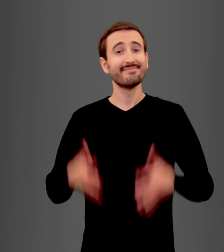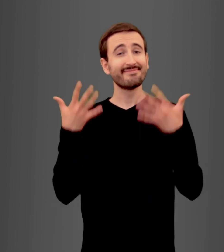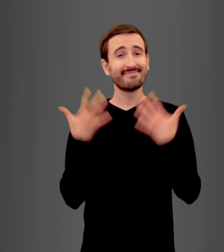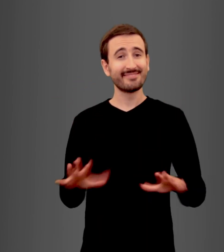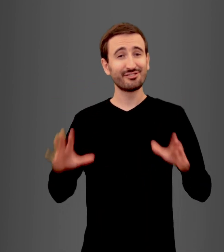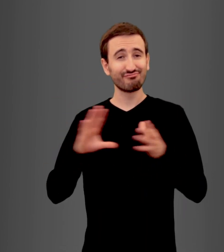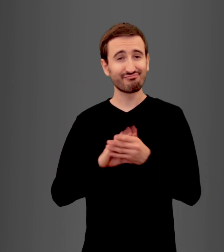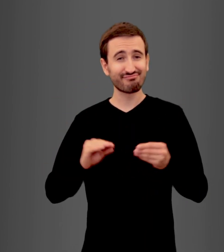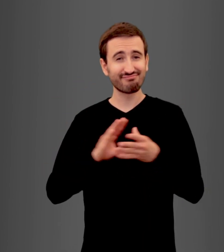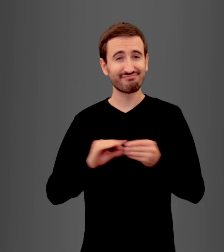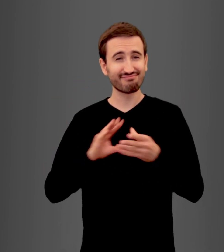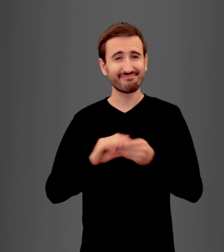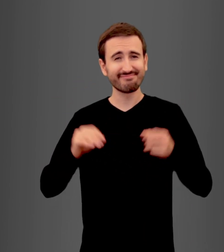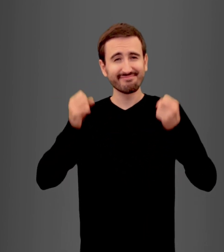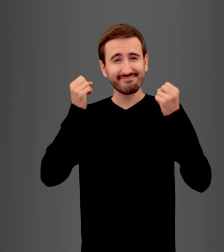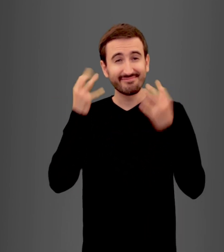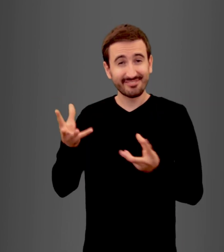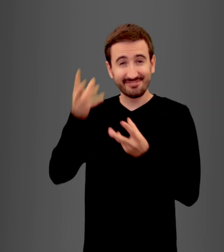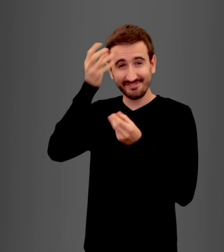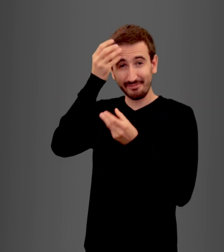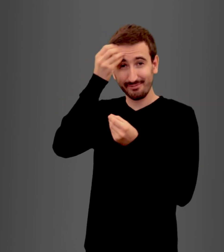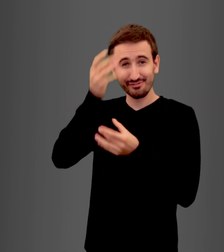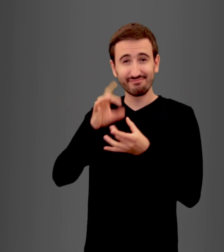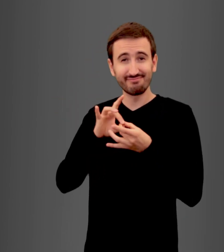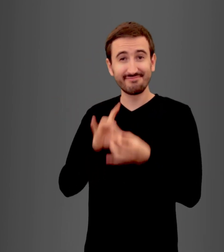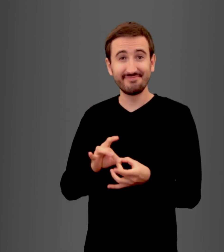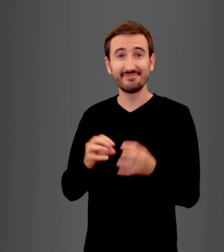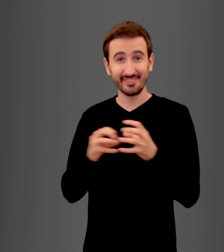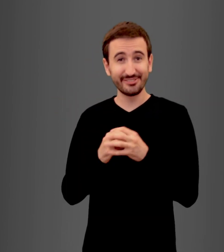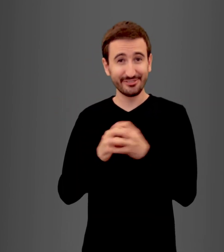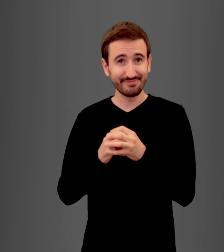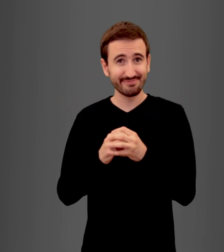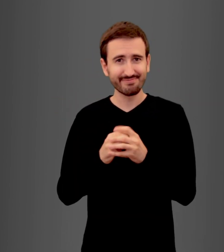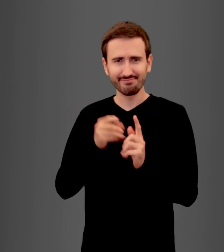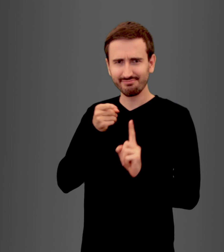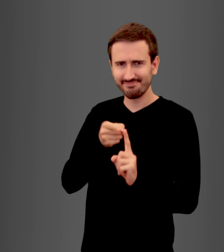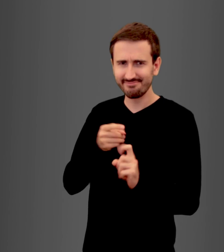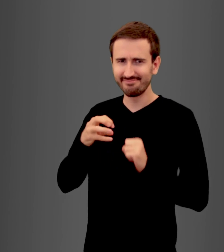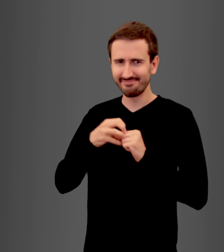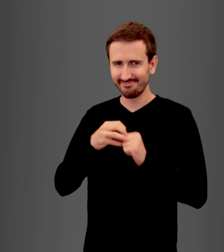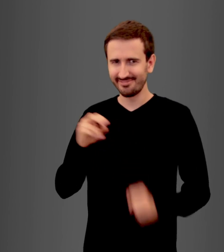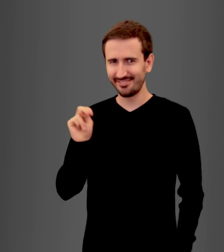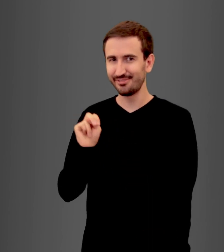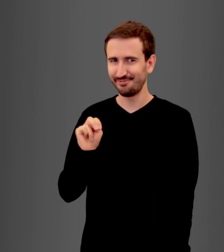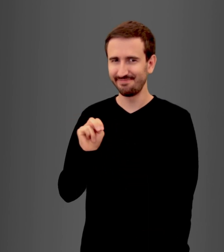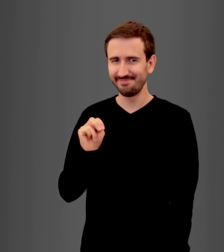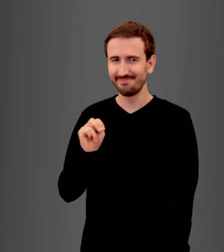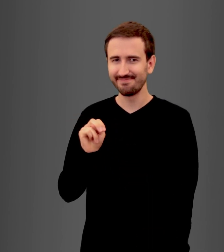We have covered many details regarding color centers, specifically the nitrogen-vacancy center.